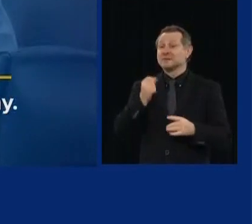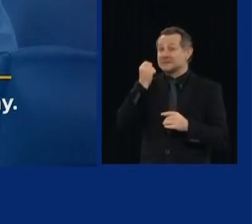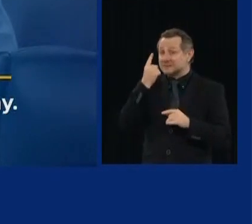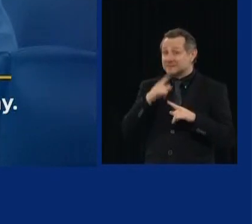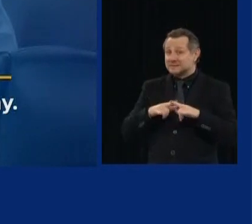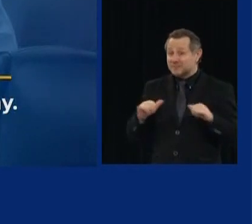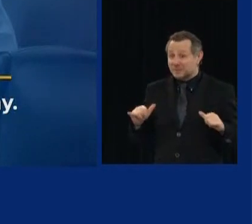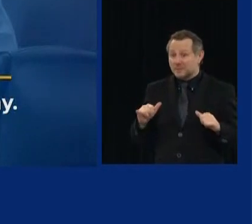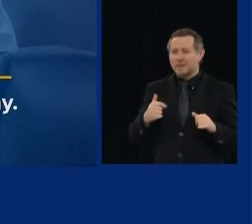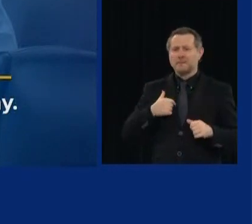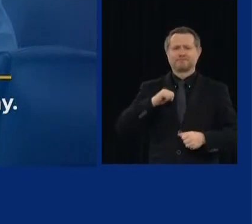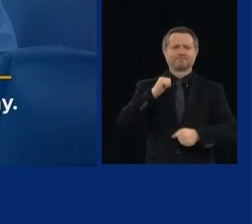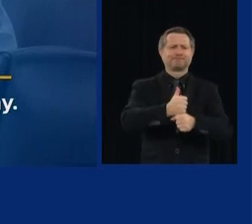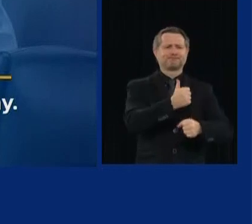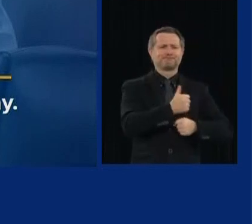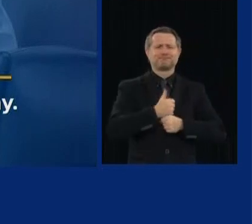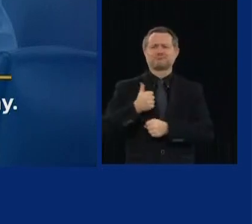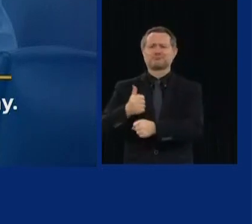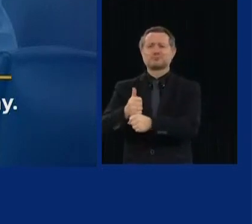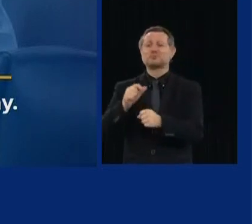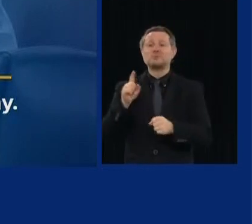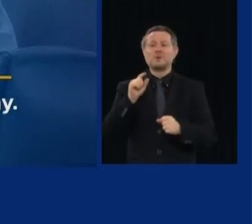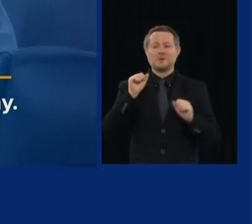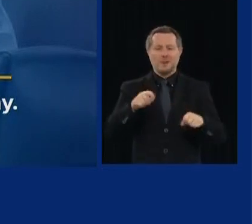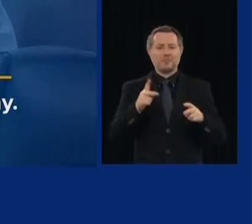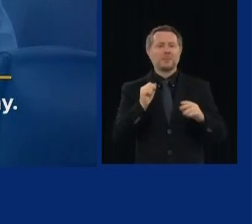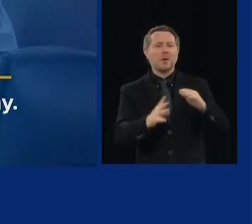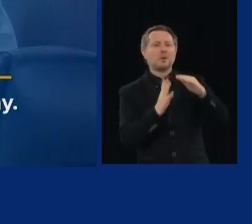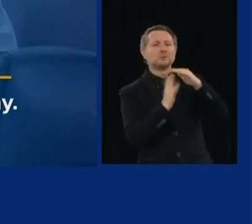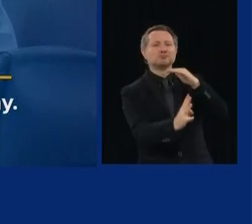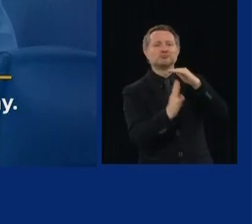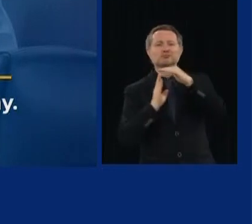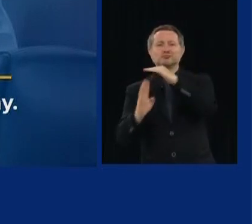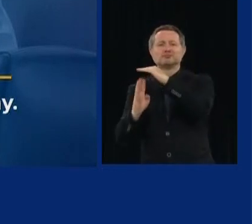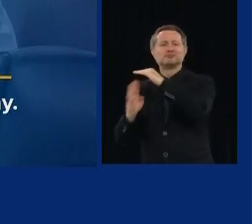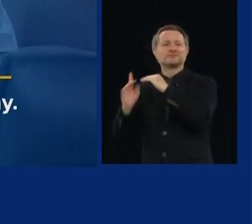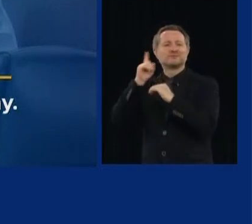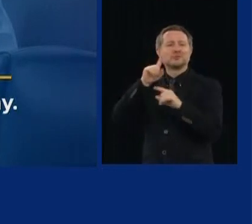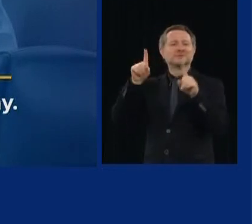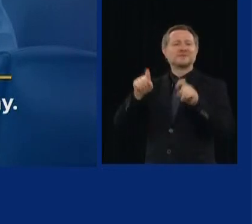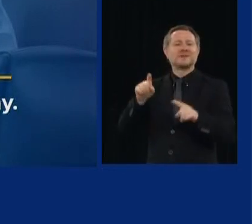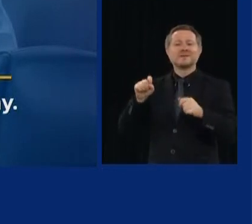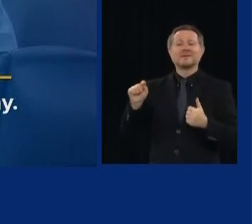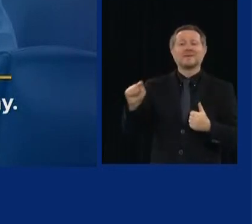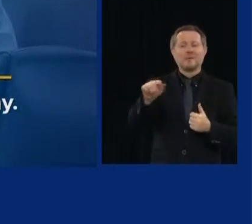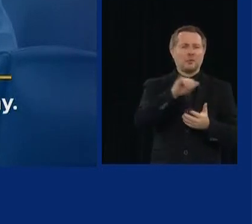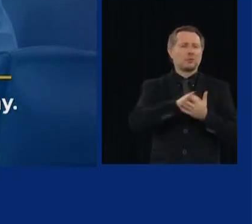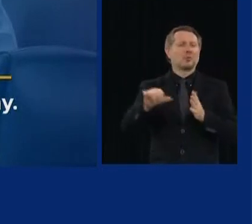TESTING, TESTING, TESTING. NOT ONLY DO WE HAVE A LARGE CAPACITY TO PROCESS THE TESTS?